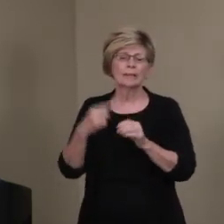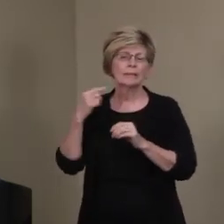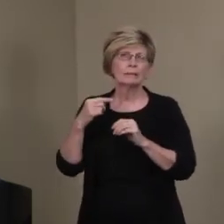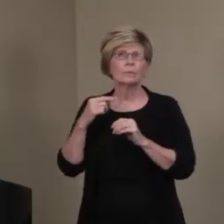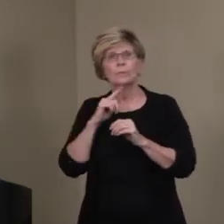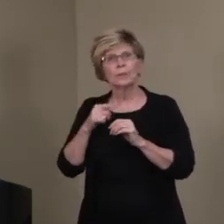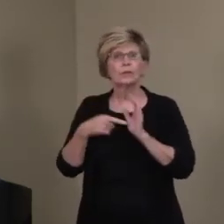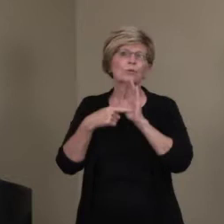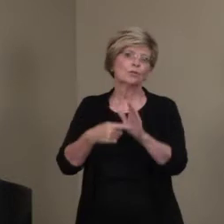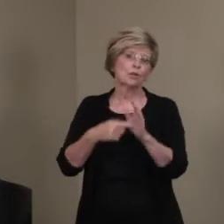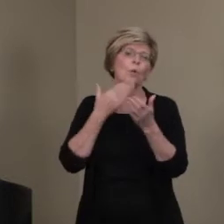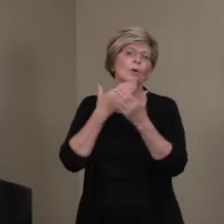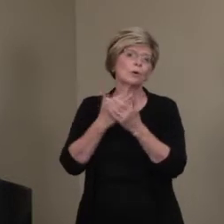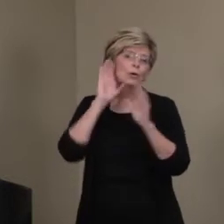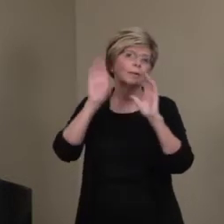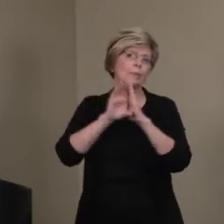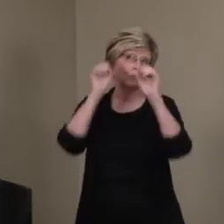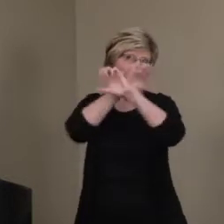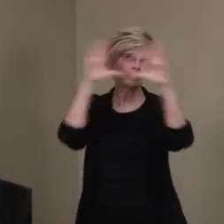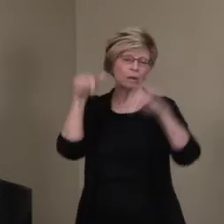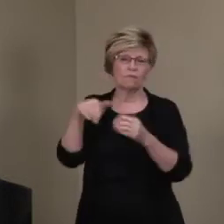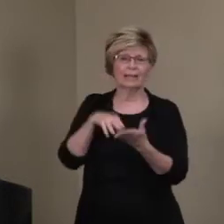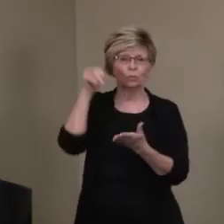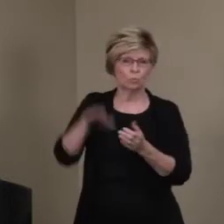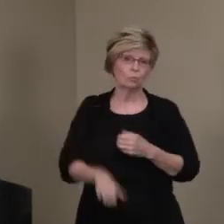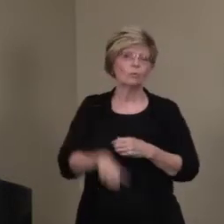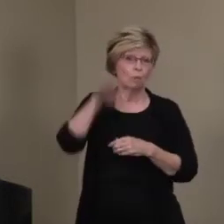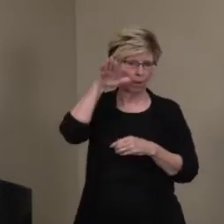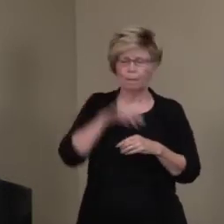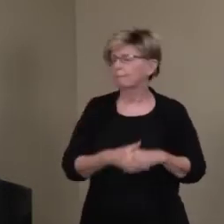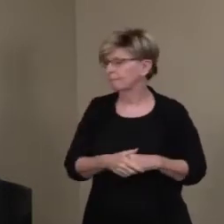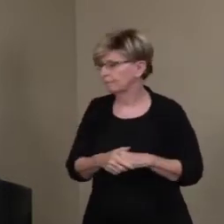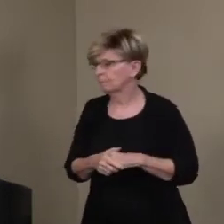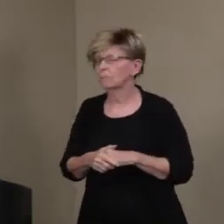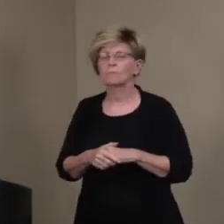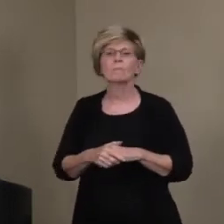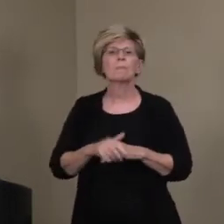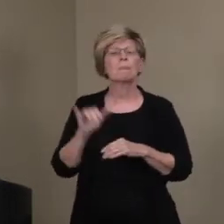that's pretty kind of standardized test and we need to get a good picture in our